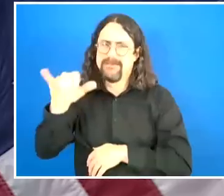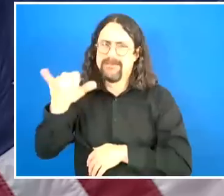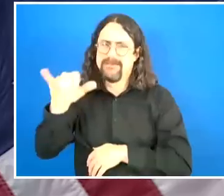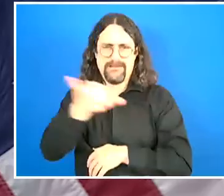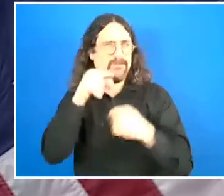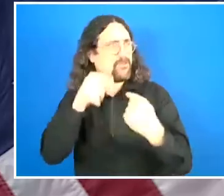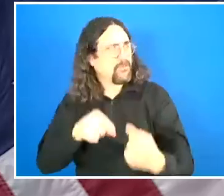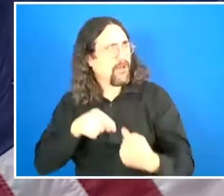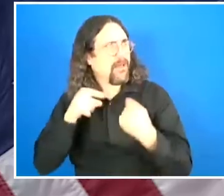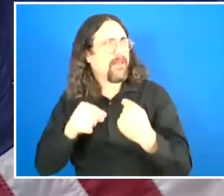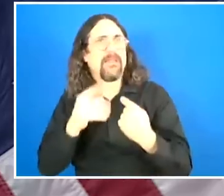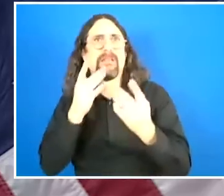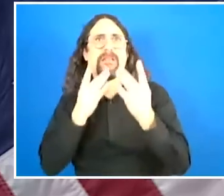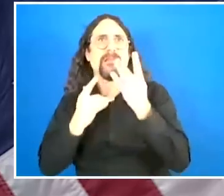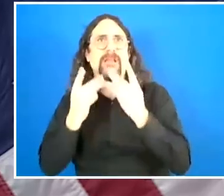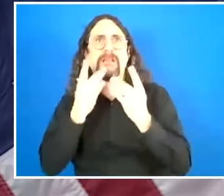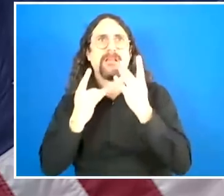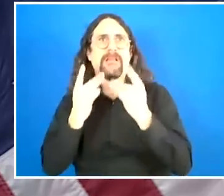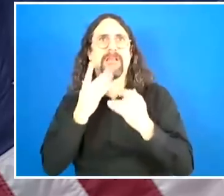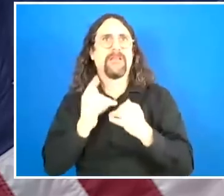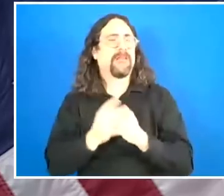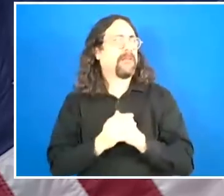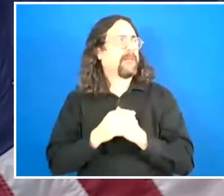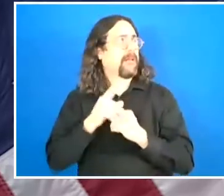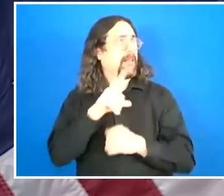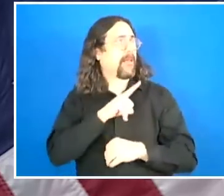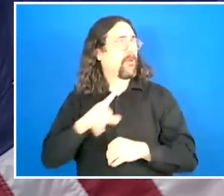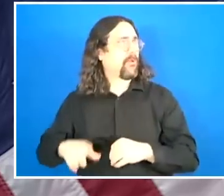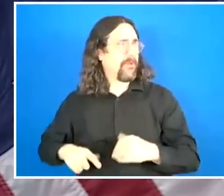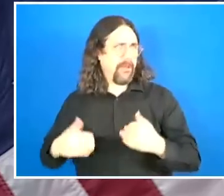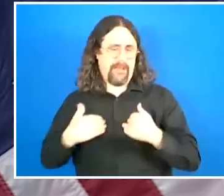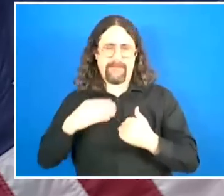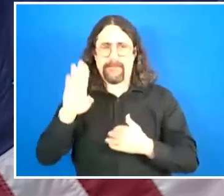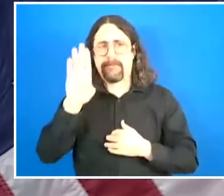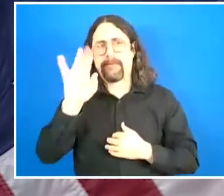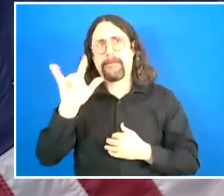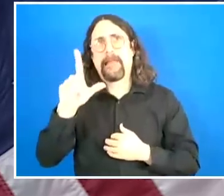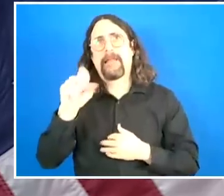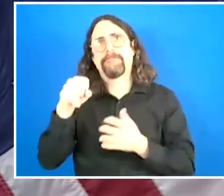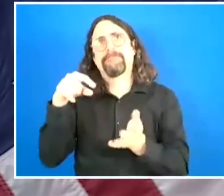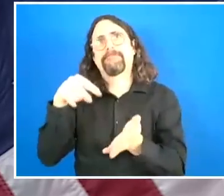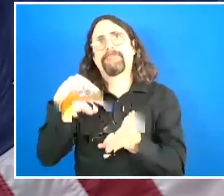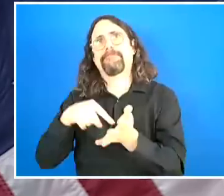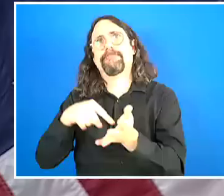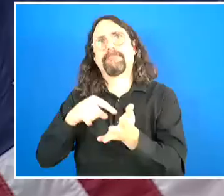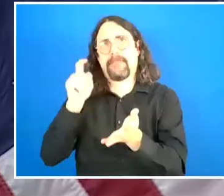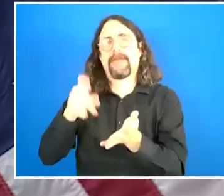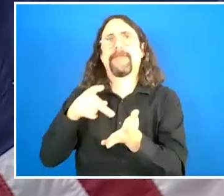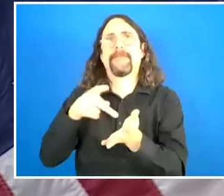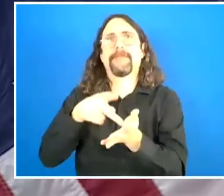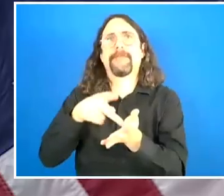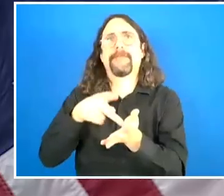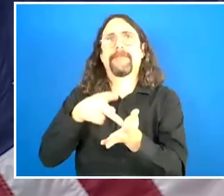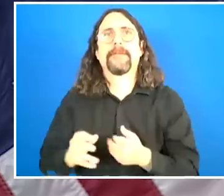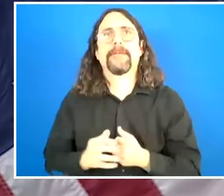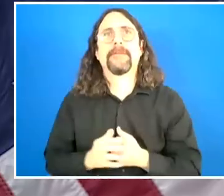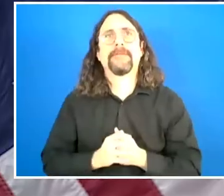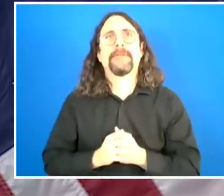BUSINESS APPROPRIATELY AND FAIRLY. THEY NEED OF COURSESO URESC F INCOM E,BUT WE